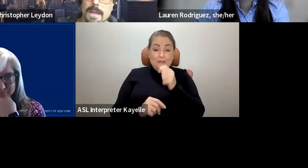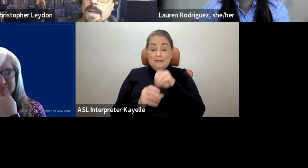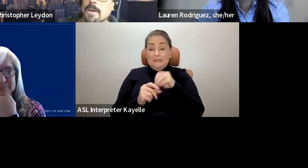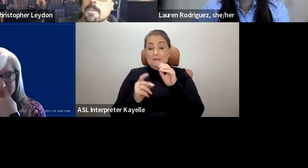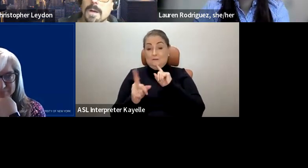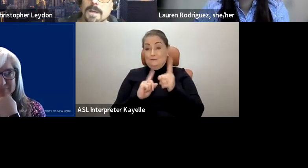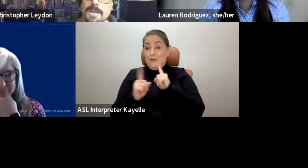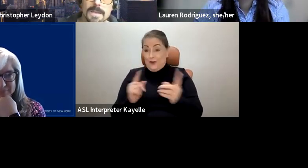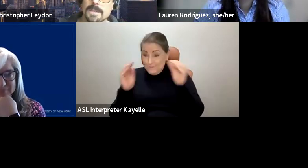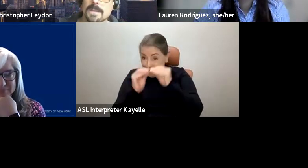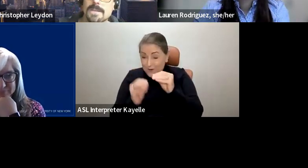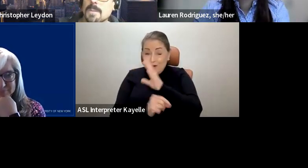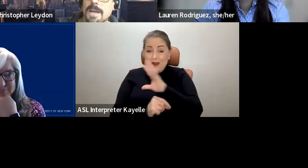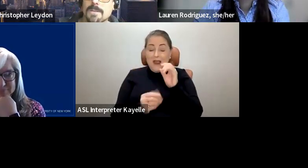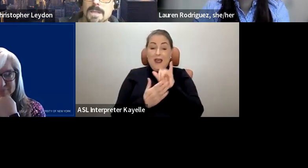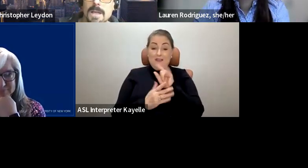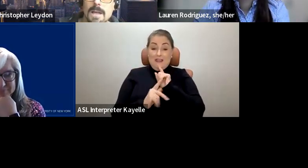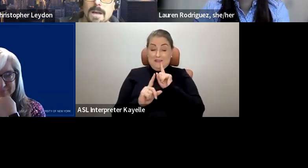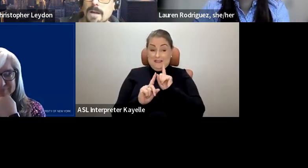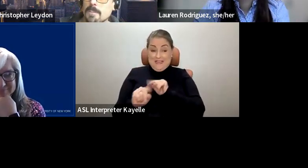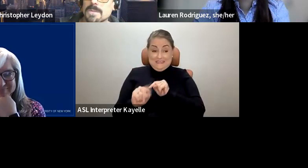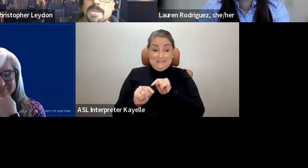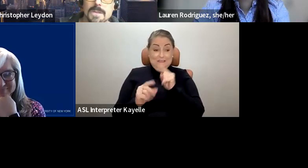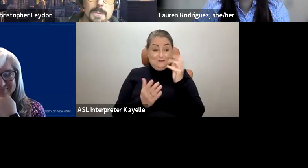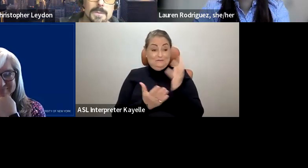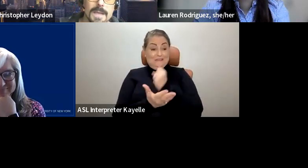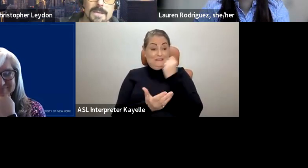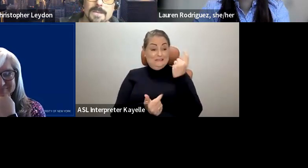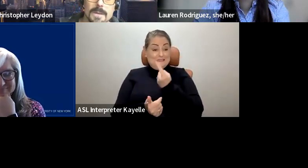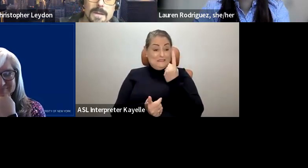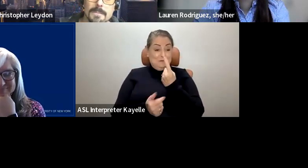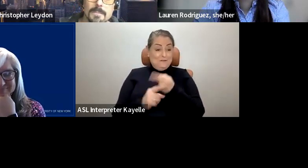and I hope the attendees got something out of it. So yes,